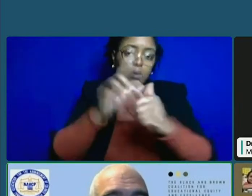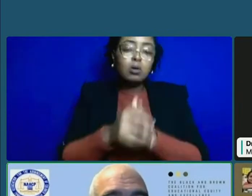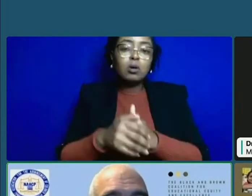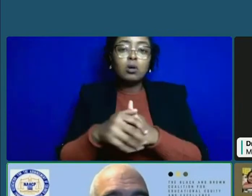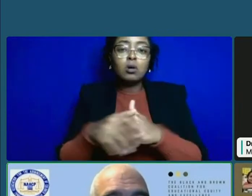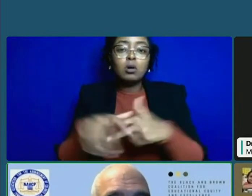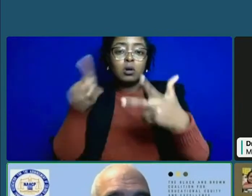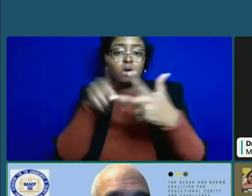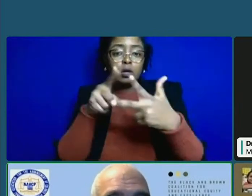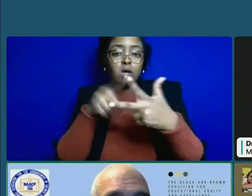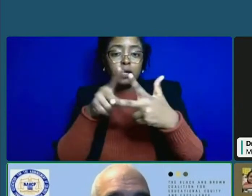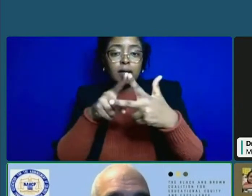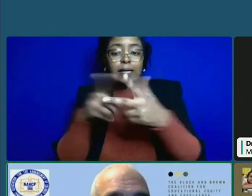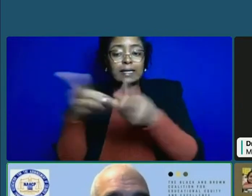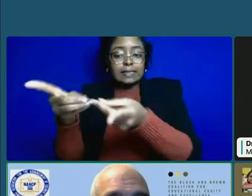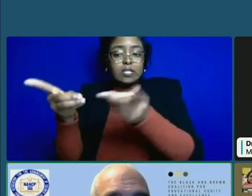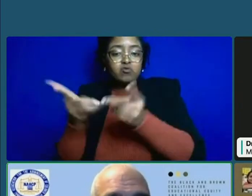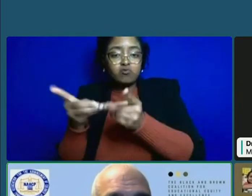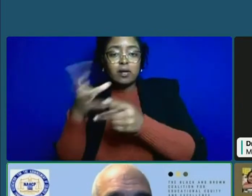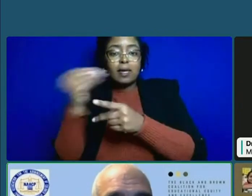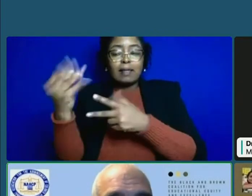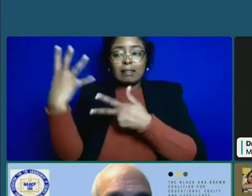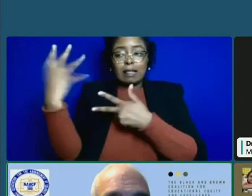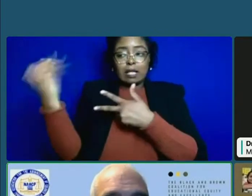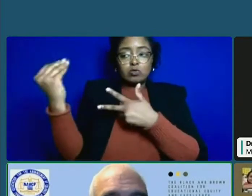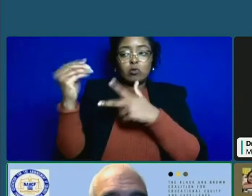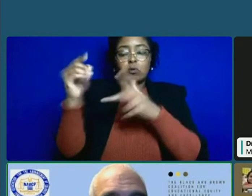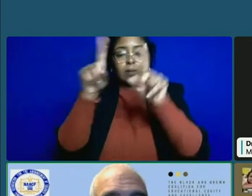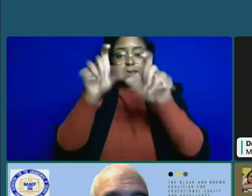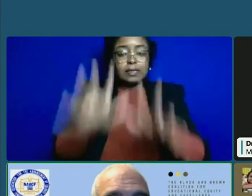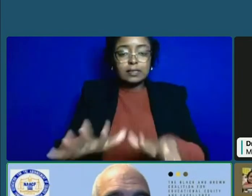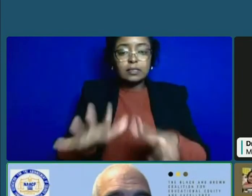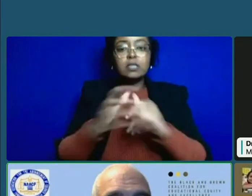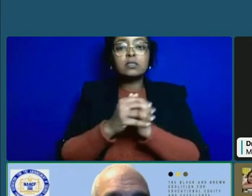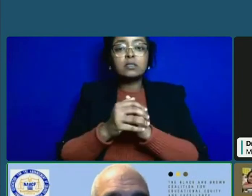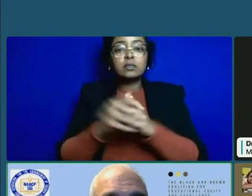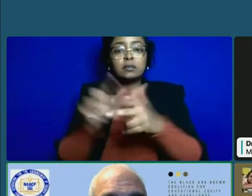familiar with And there are both